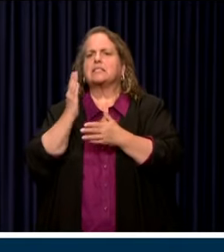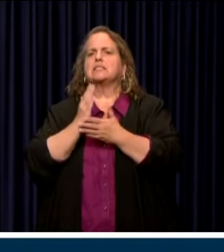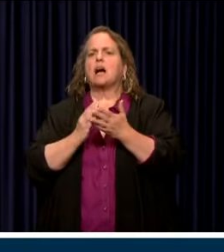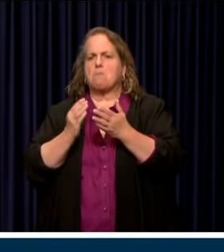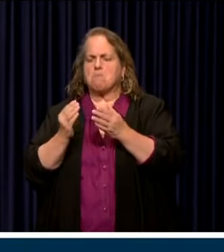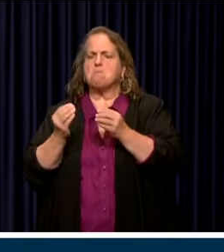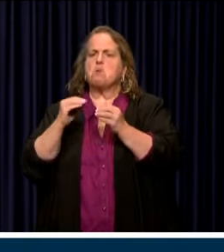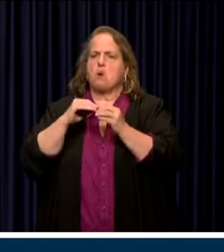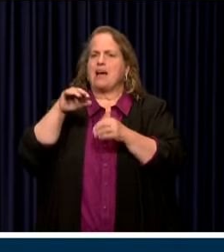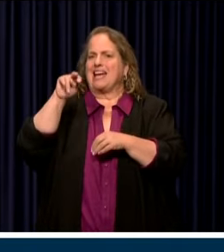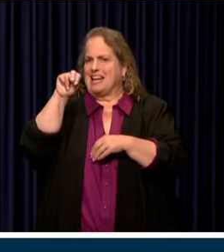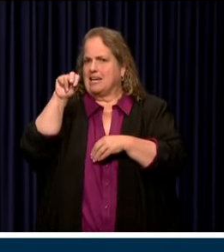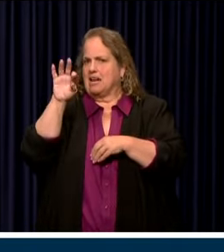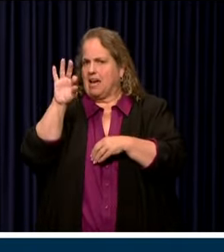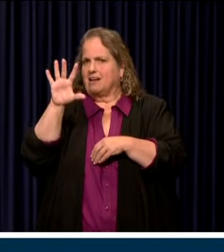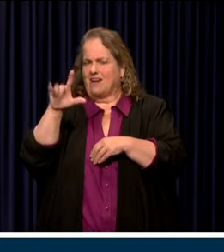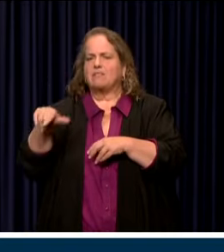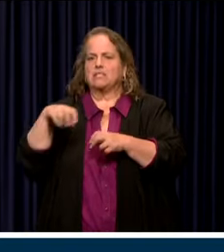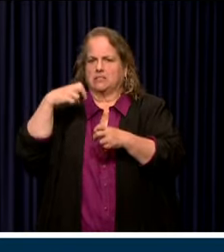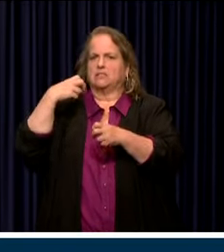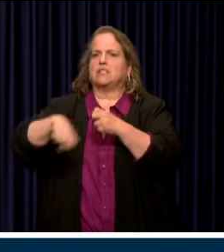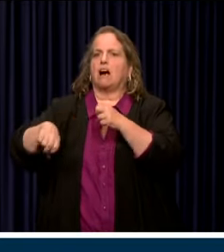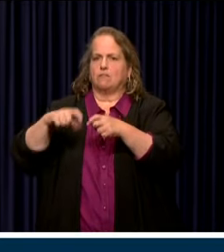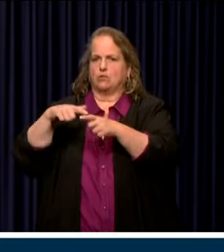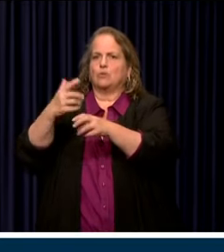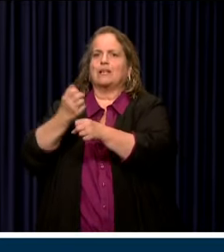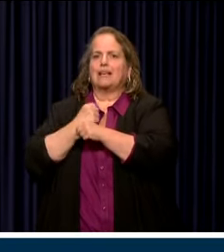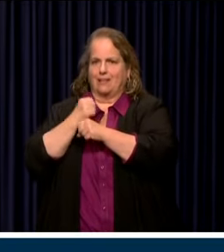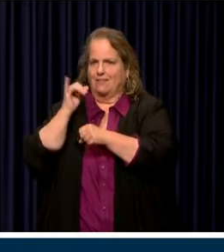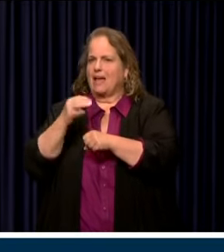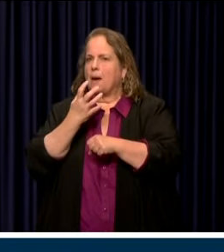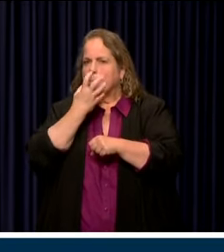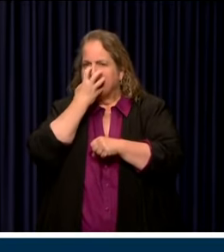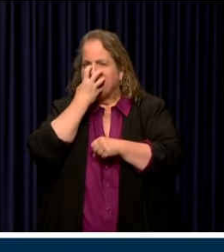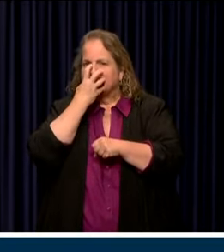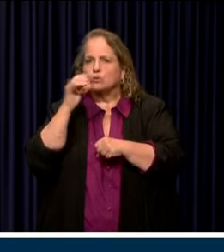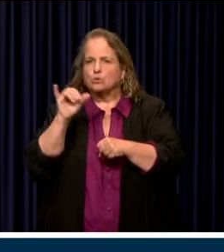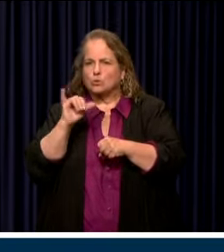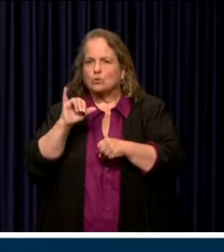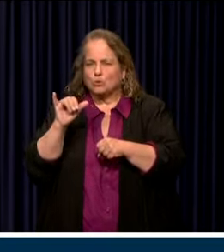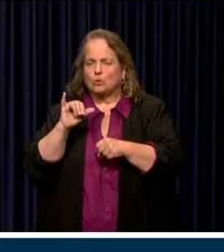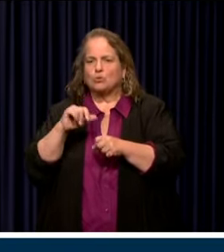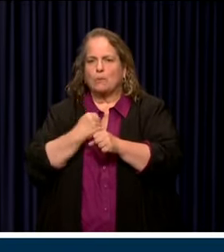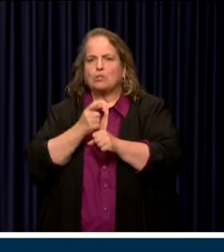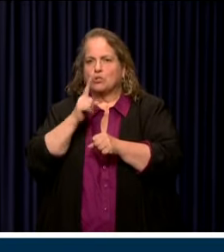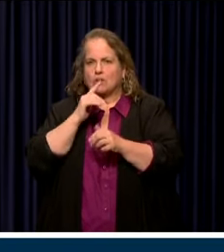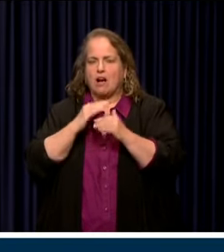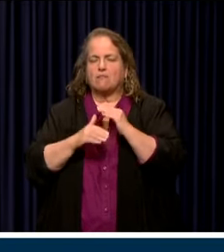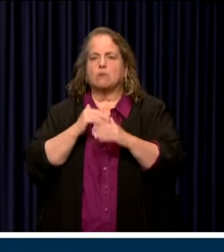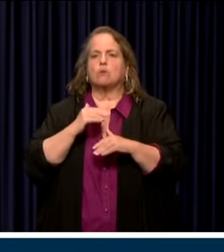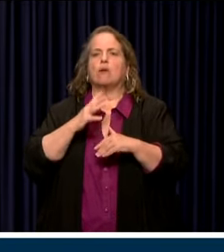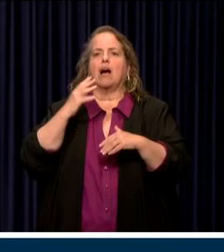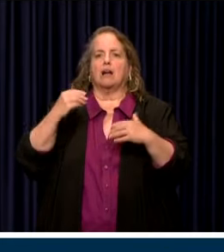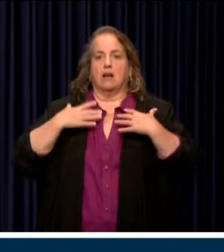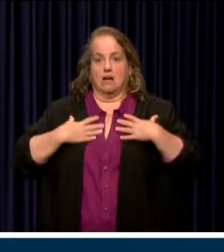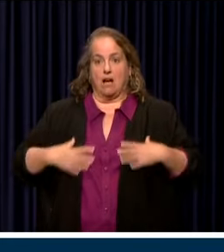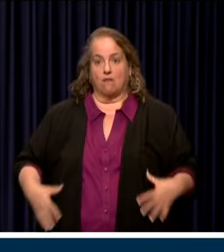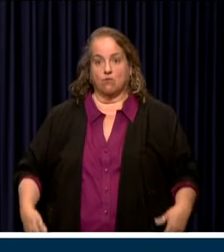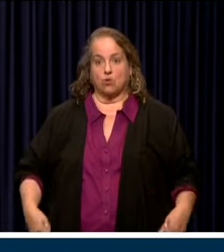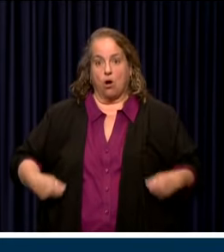START OPENING UP WHEN IT IS SAFE TO DO IT. ALL RIGHT.